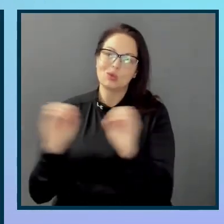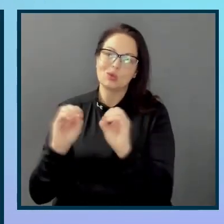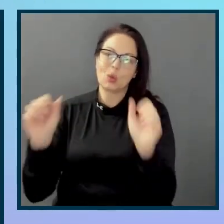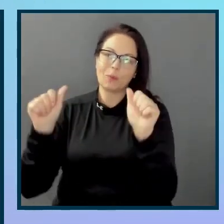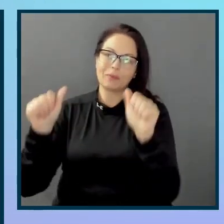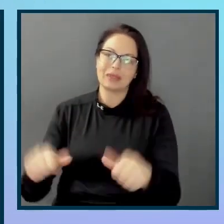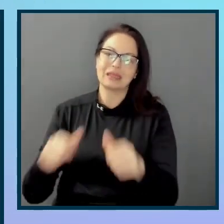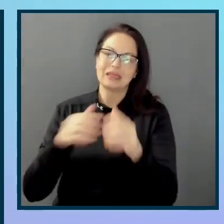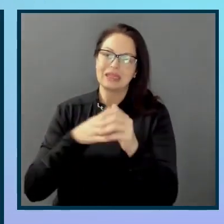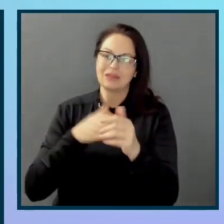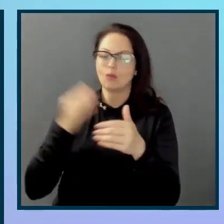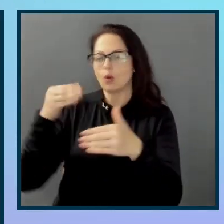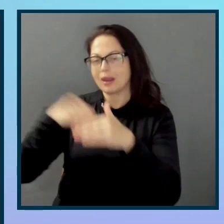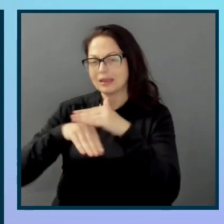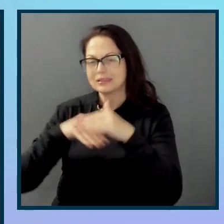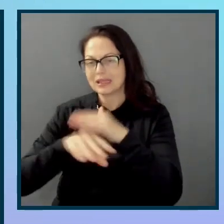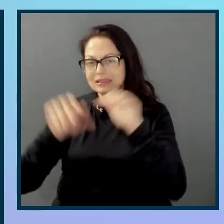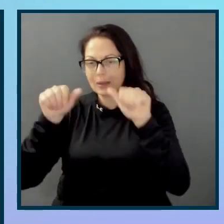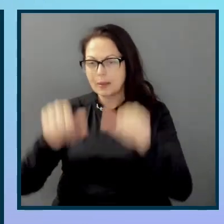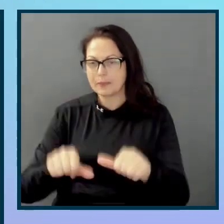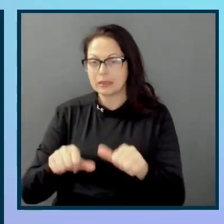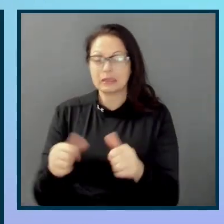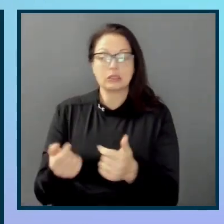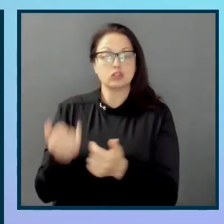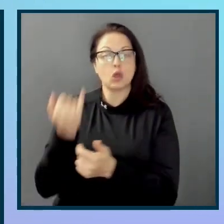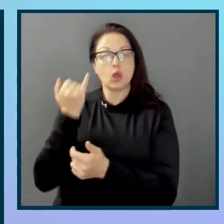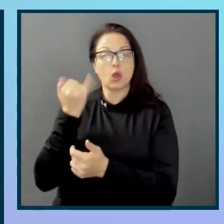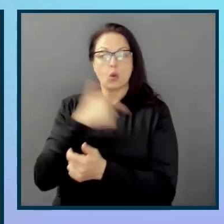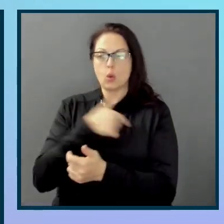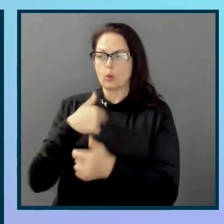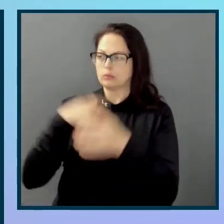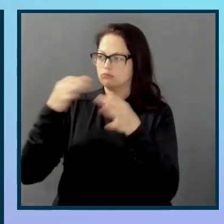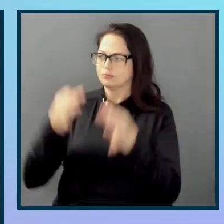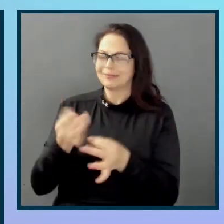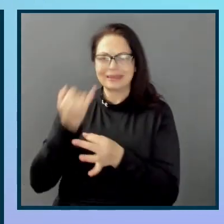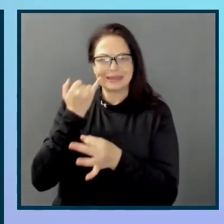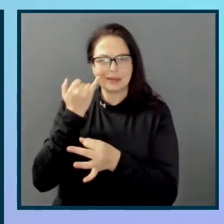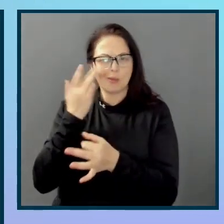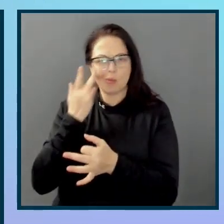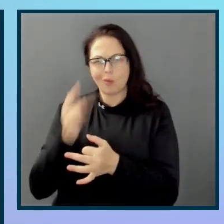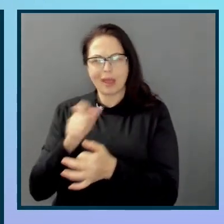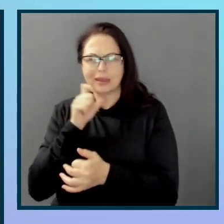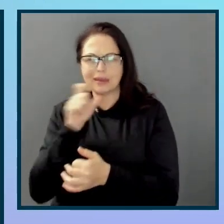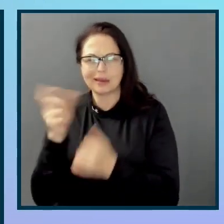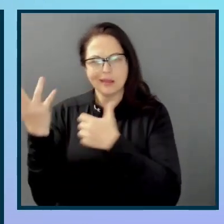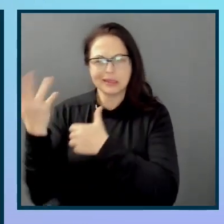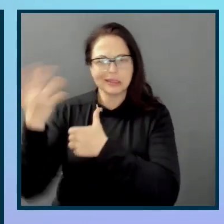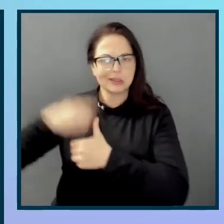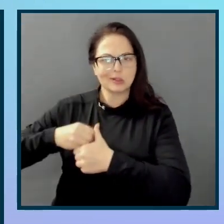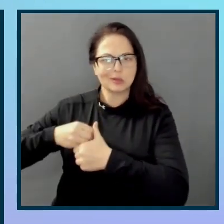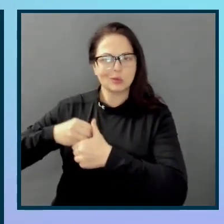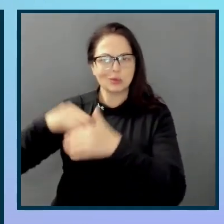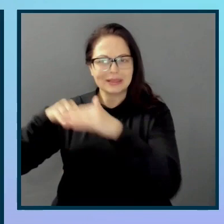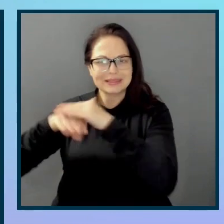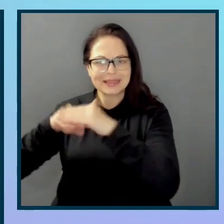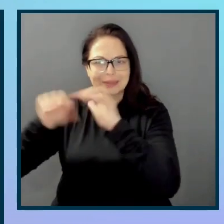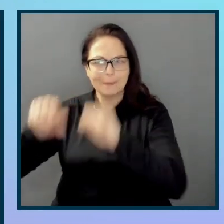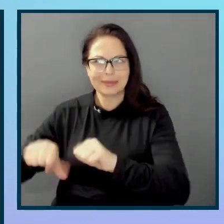if you integrated accessibility into a development process. And this is really what motivated me to pull together all of these,